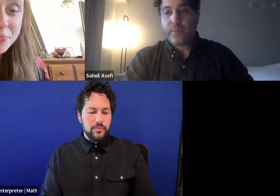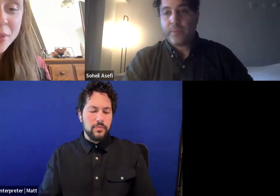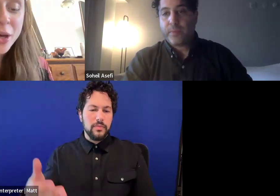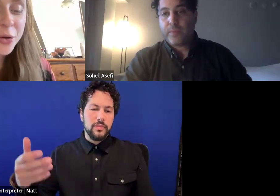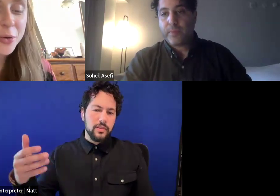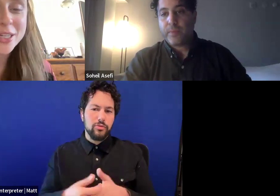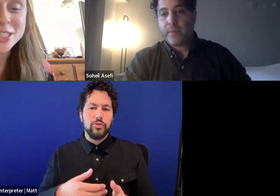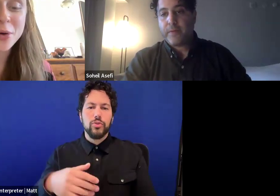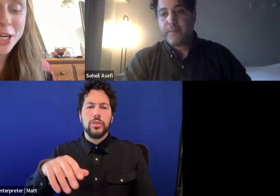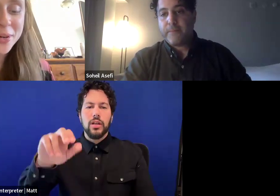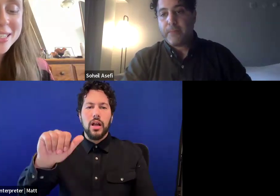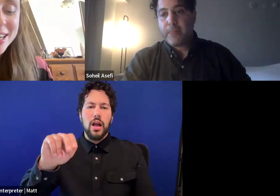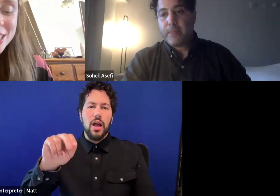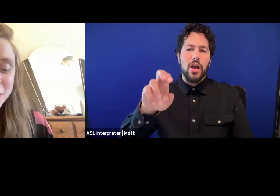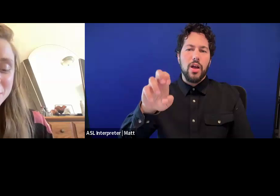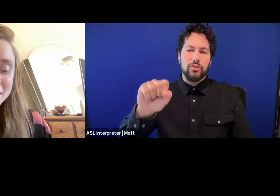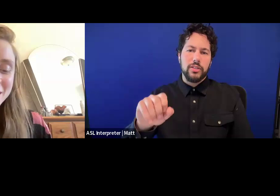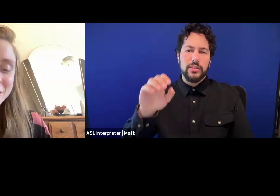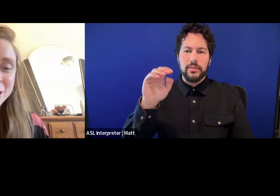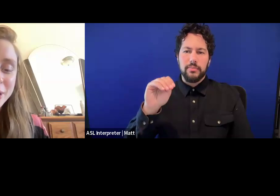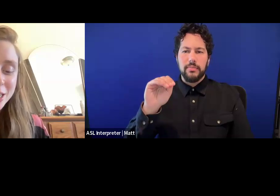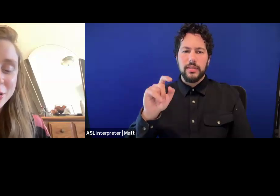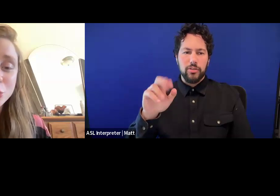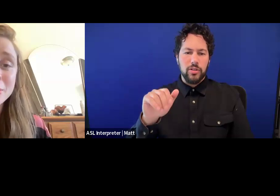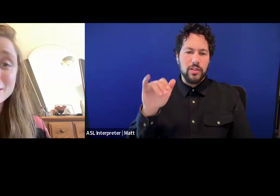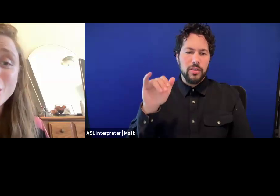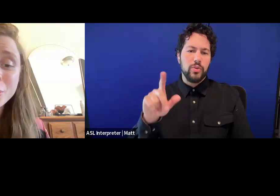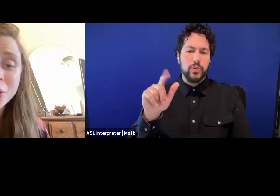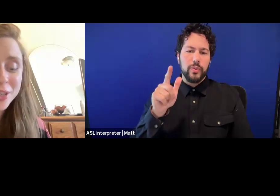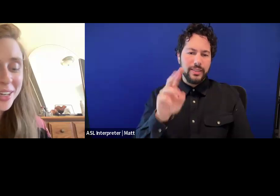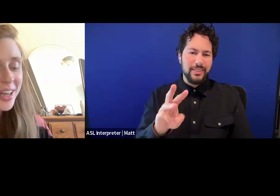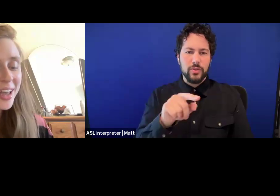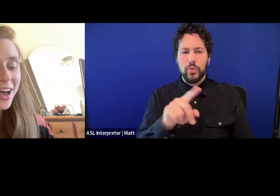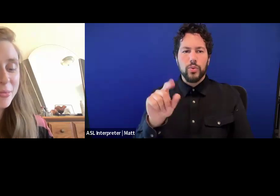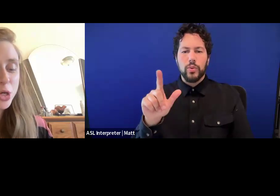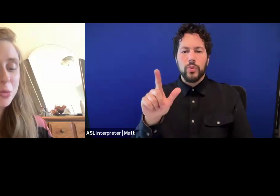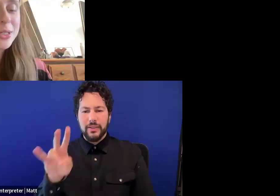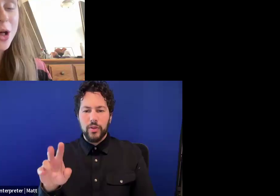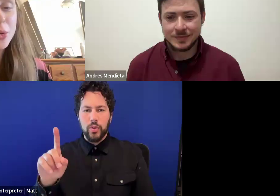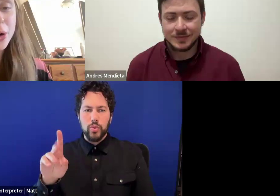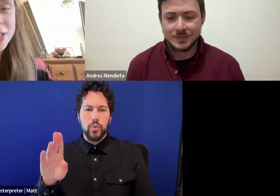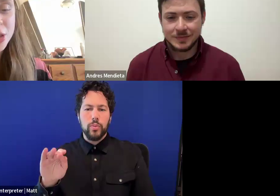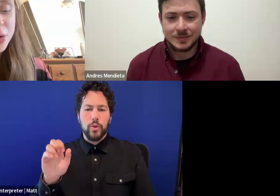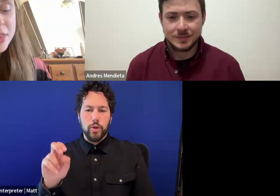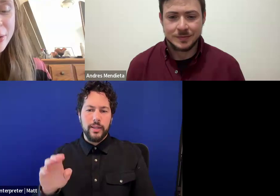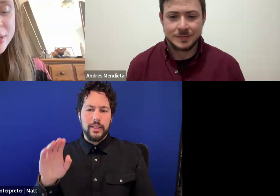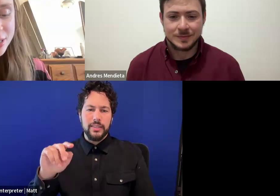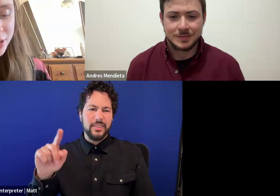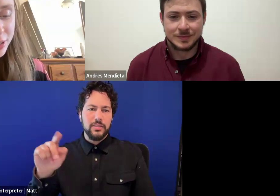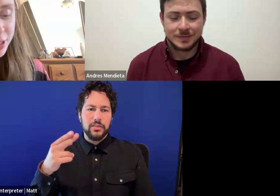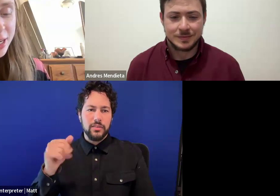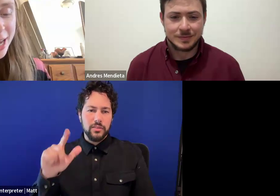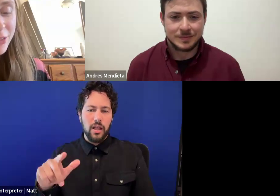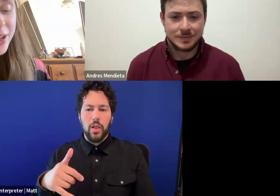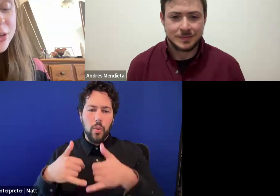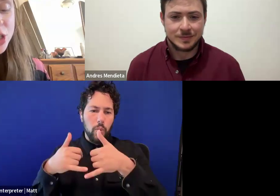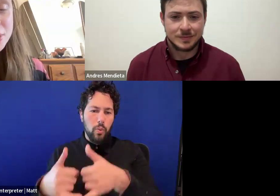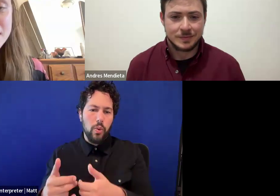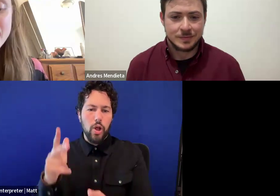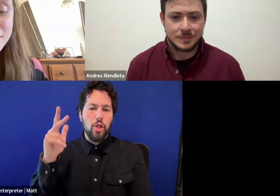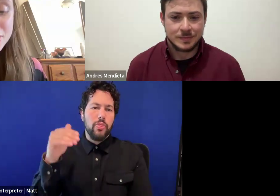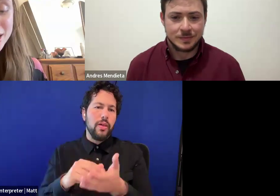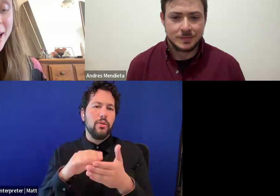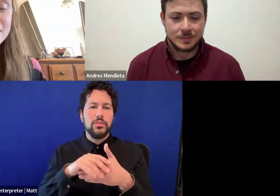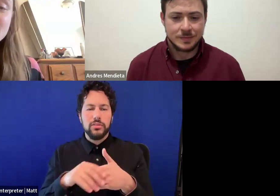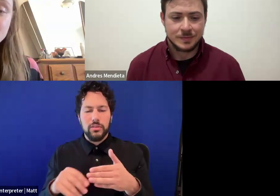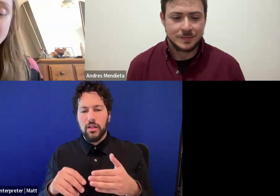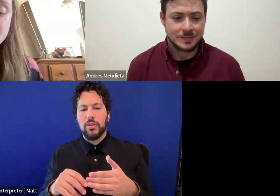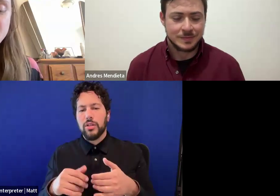Who is the 2026-2027 recipient of the Duberman Zahl Award. Um, the Duberman Zahl Award is a $3,000 endowed fellowship named for the Claggs found